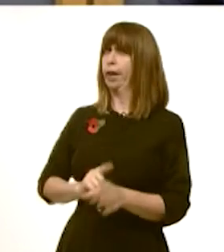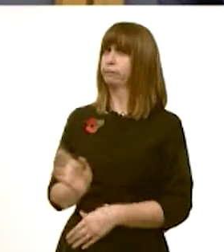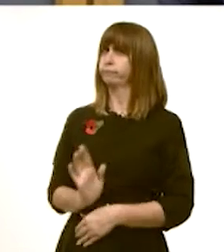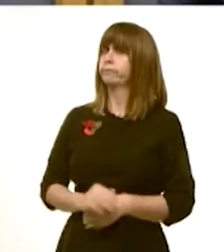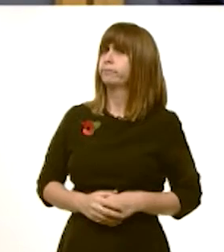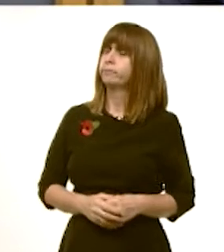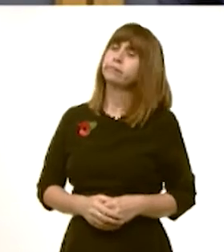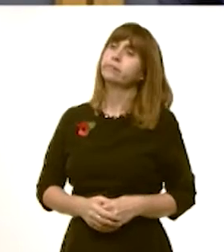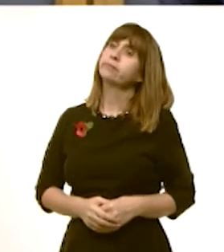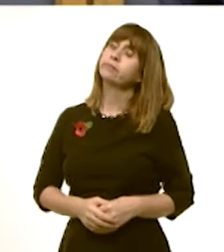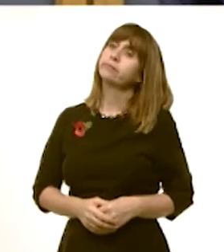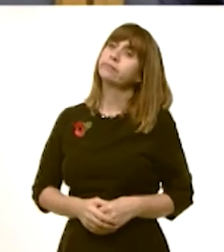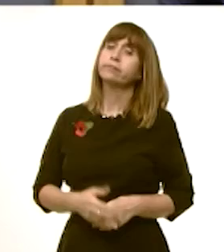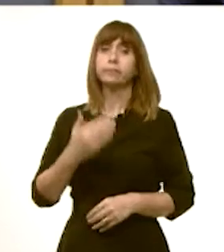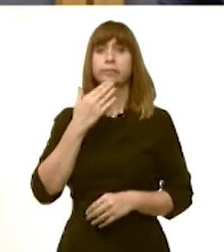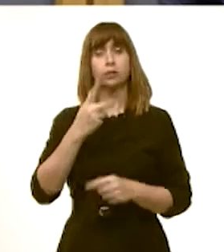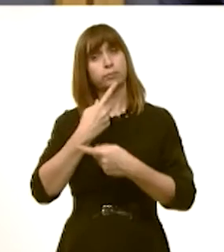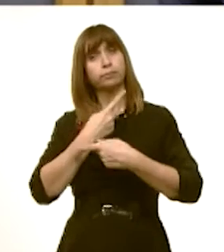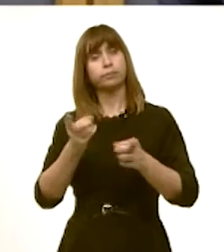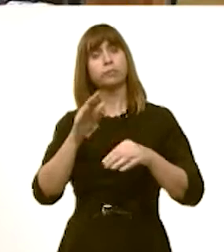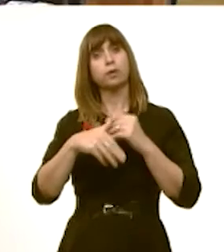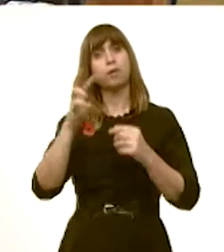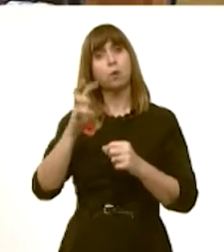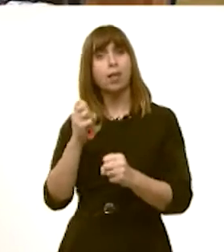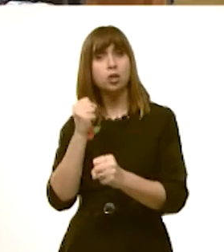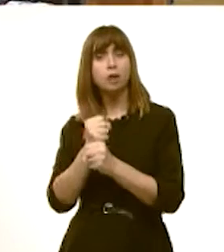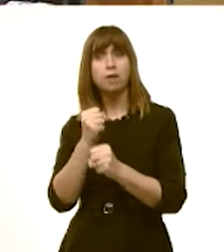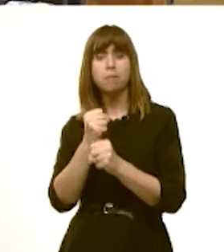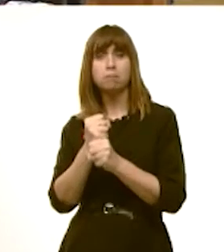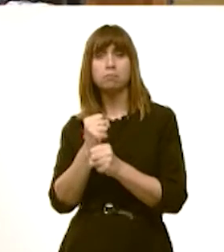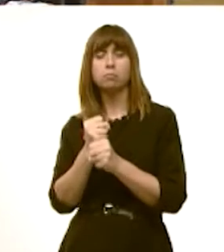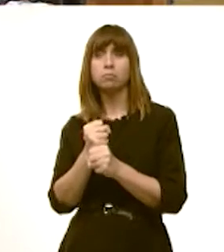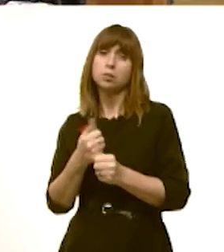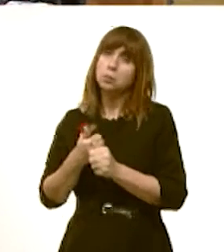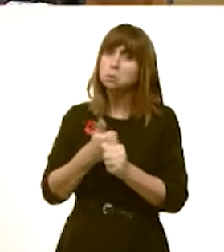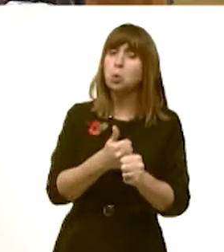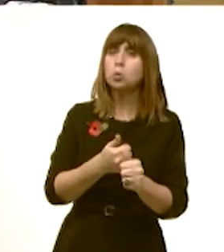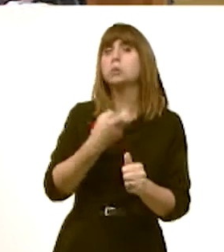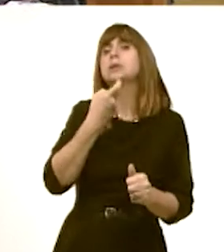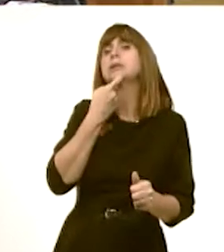Will the First Minister make a statement on the support the Welsh Government is providing to the steel industry in Wales? OAQ(4)2550(FM) Carwyn Jones: We recognise the importance